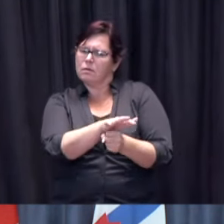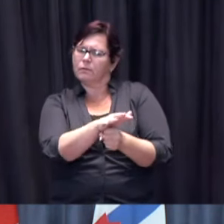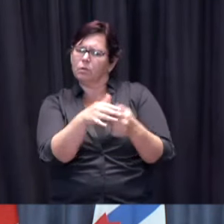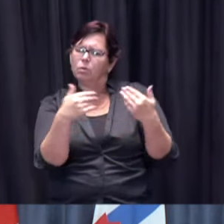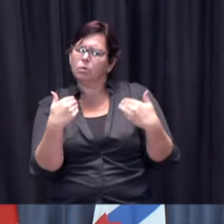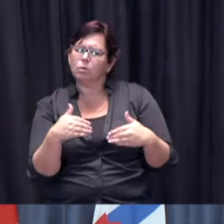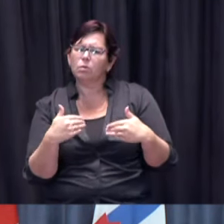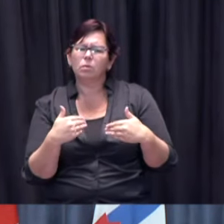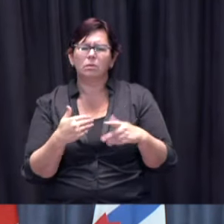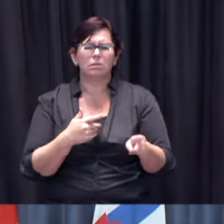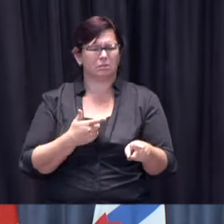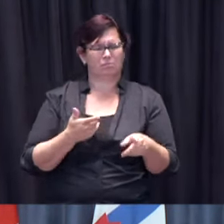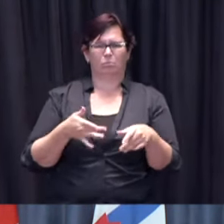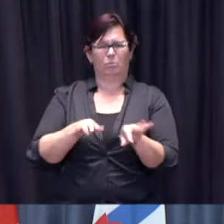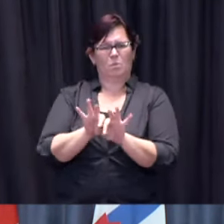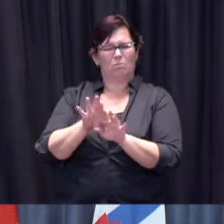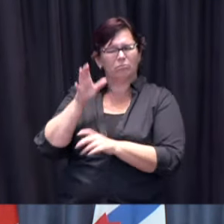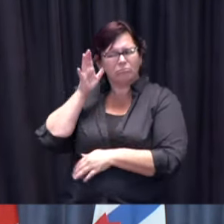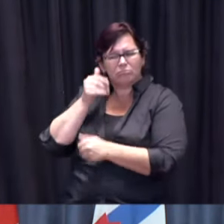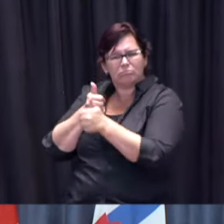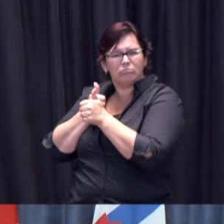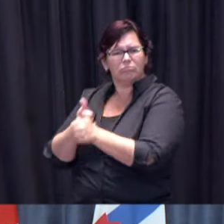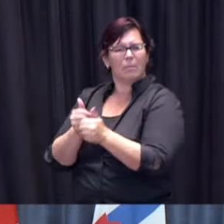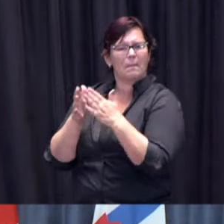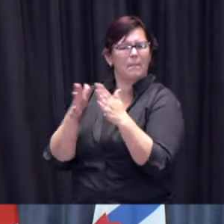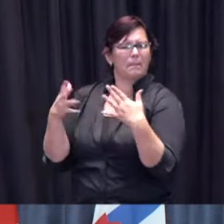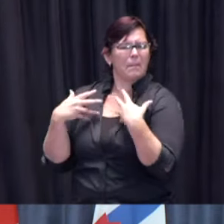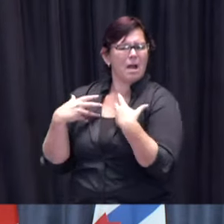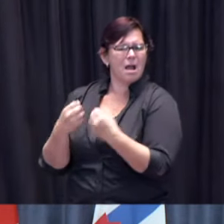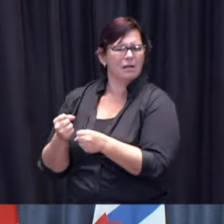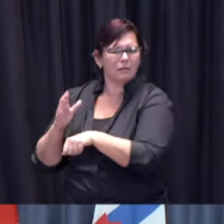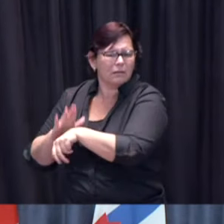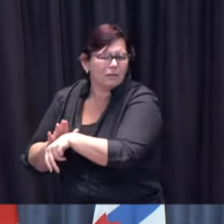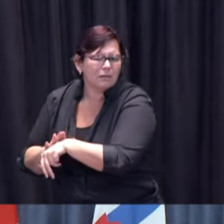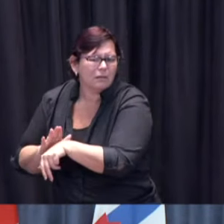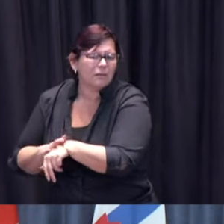to make sure that we are doing everything we can to stop the spread of COVID-19.